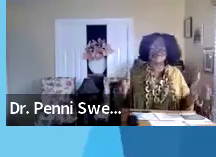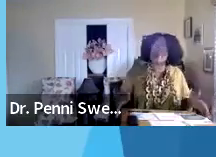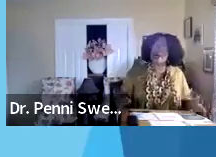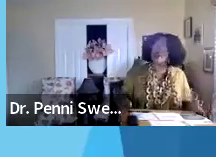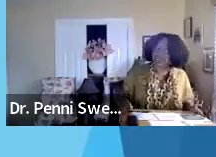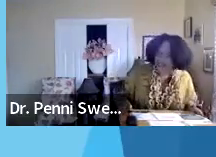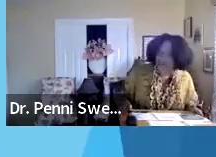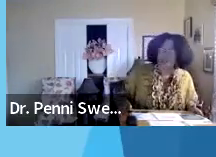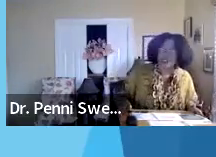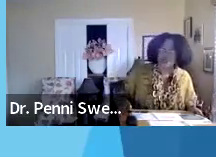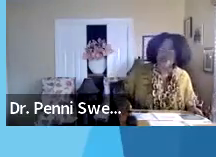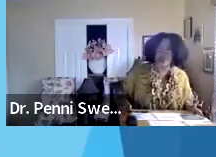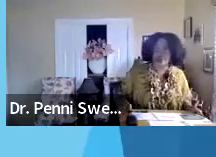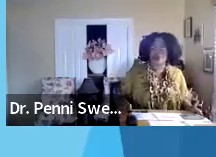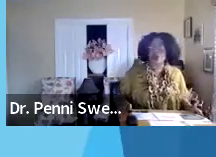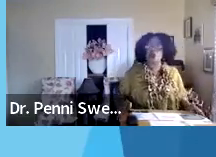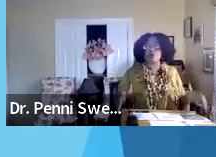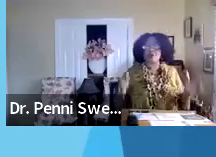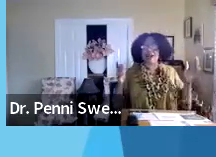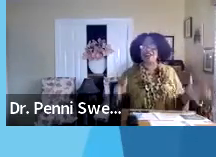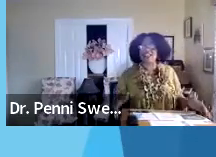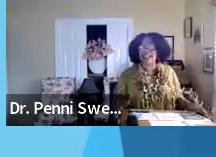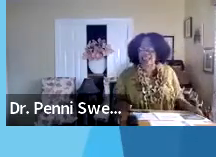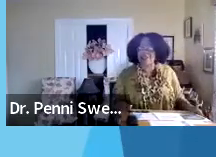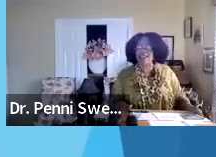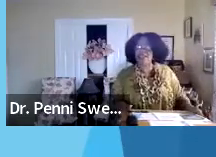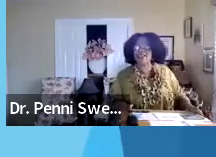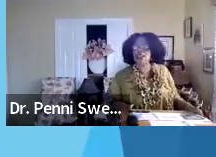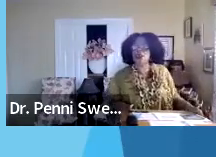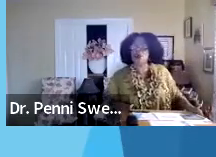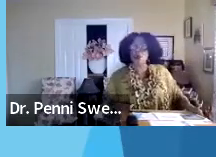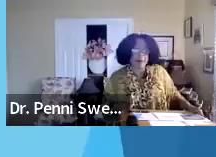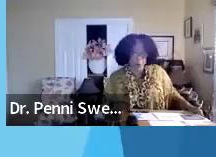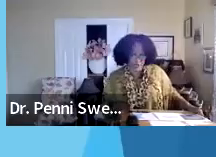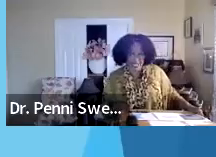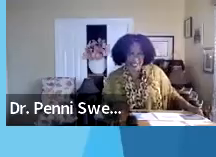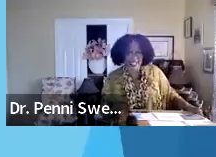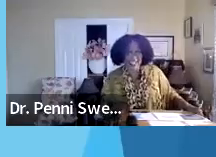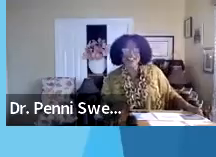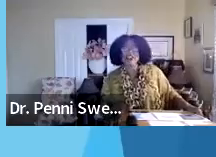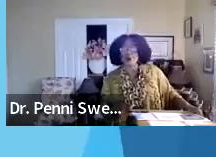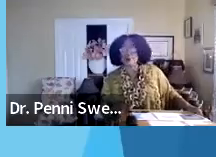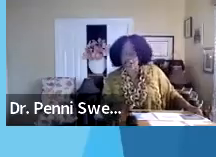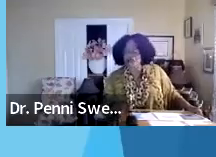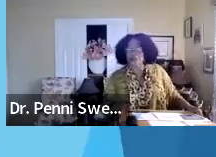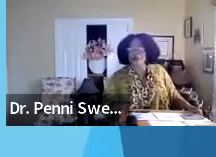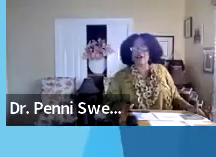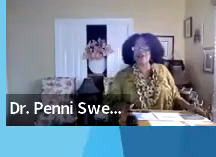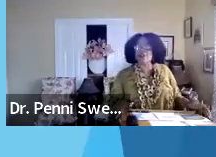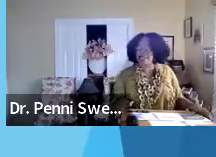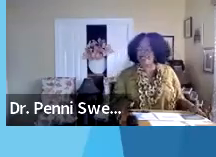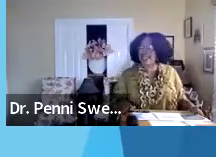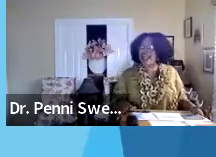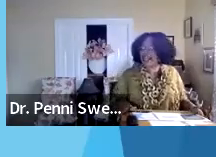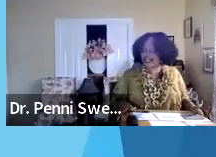And we have Dr. Rupa Valdez that serves as Professor and the School of Engineering